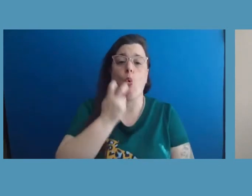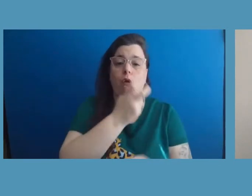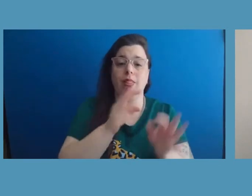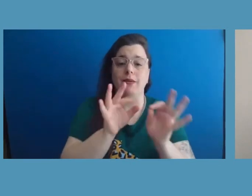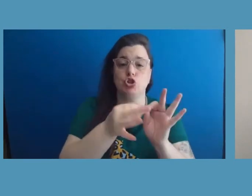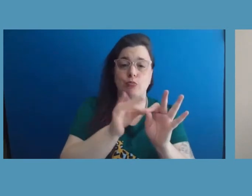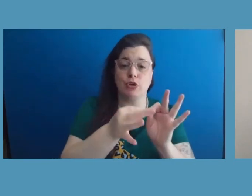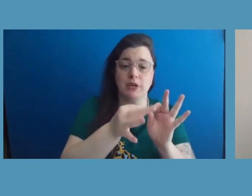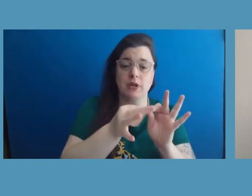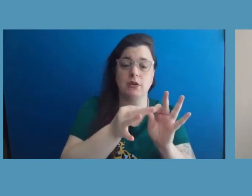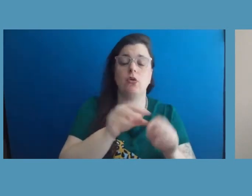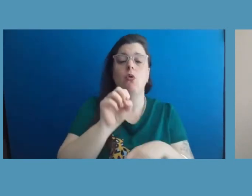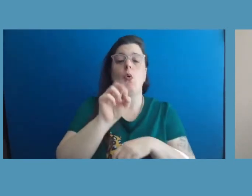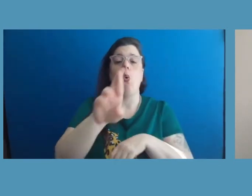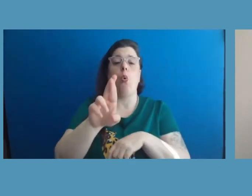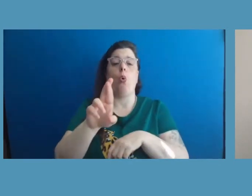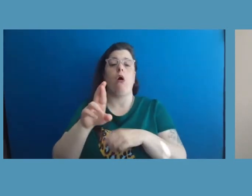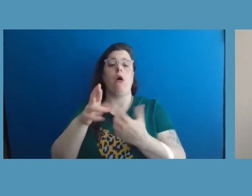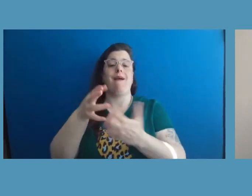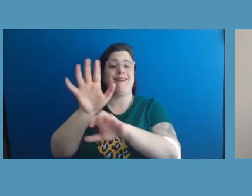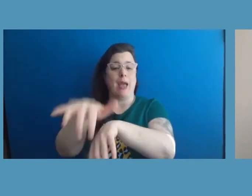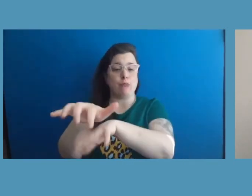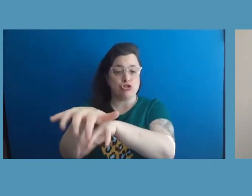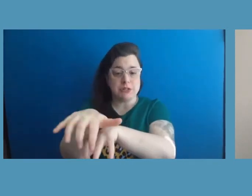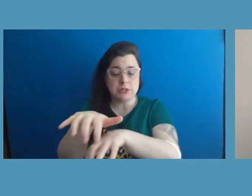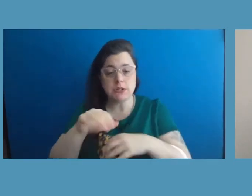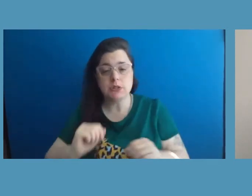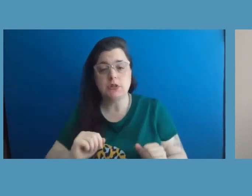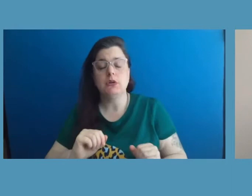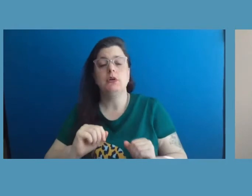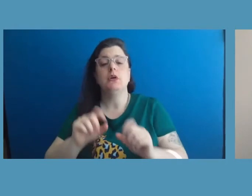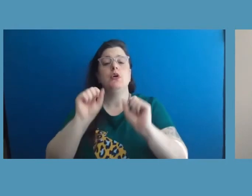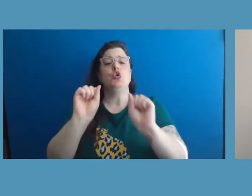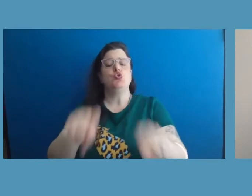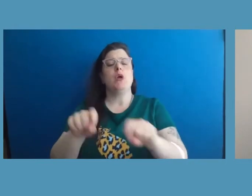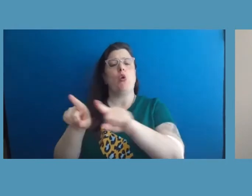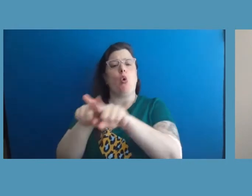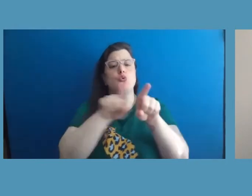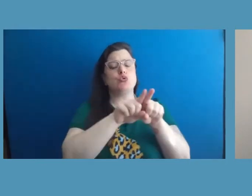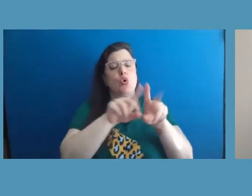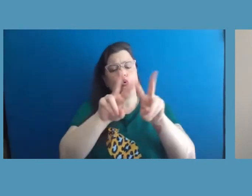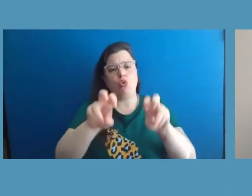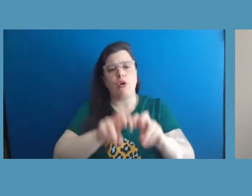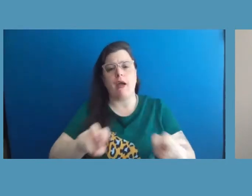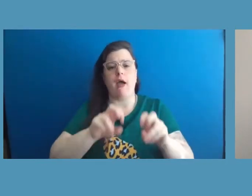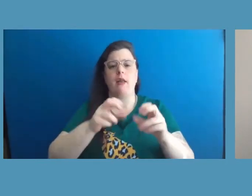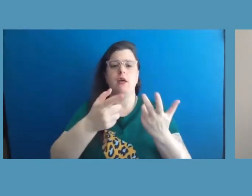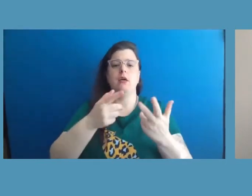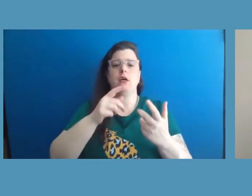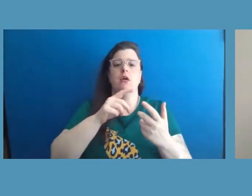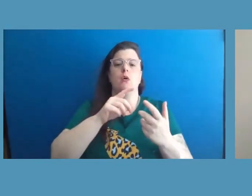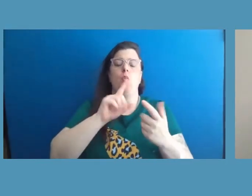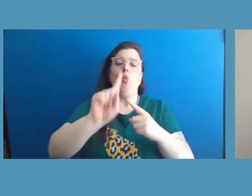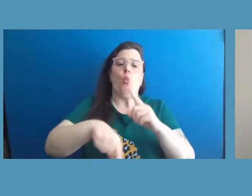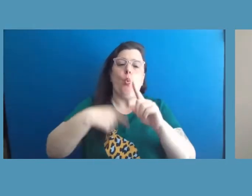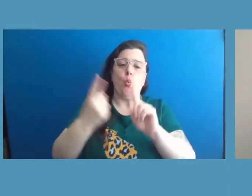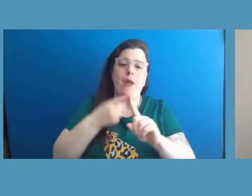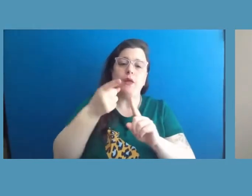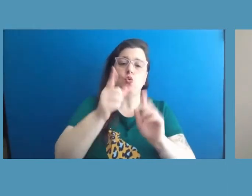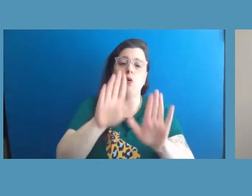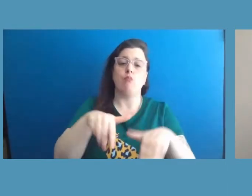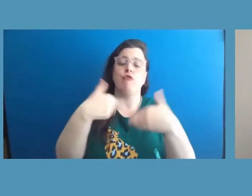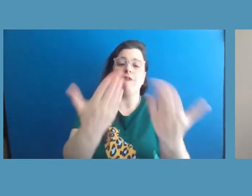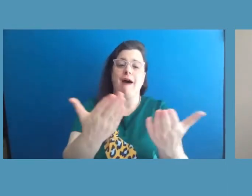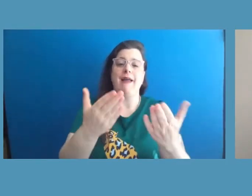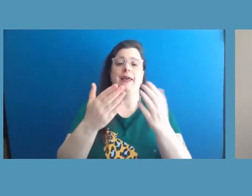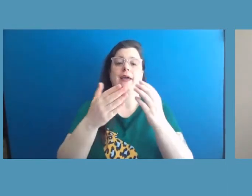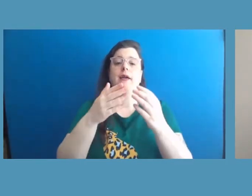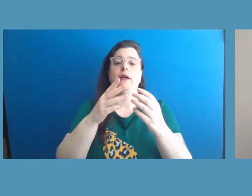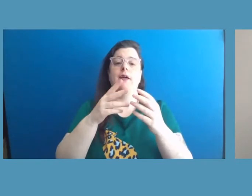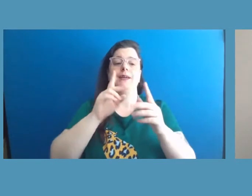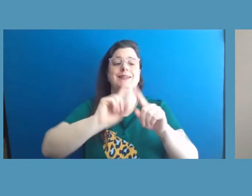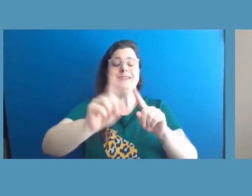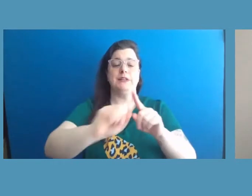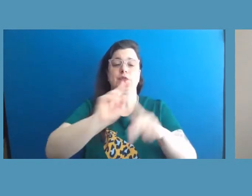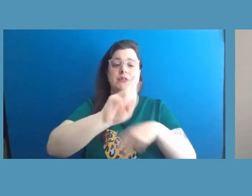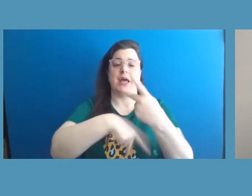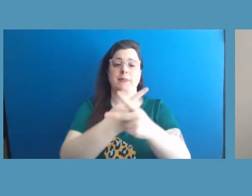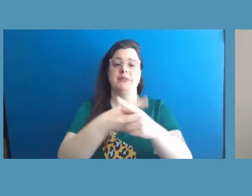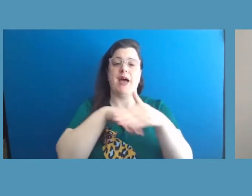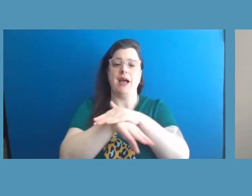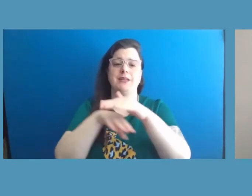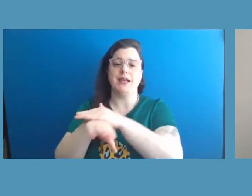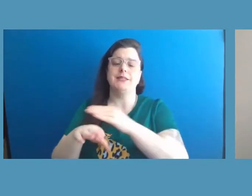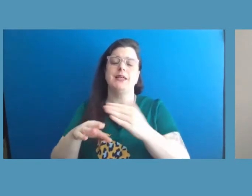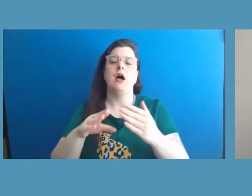may be oral interpreting, or live captioning, you can also analyze when you provide different